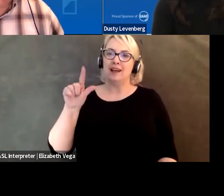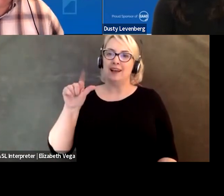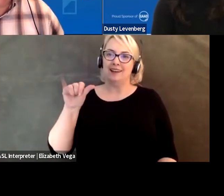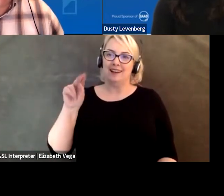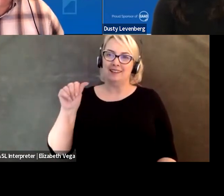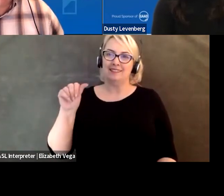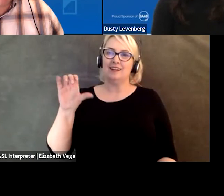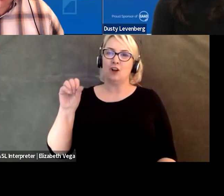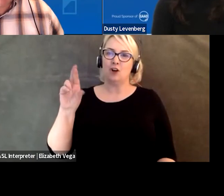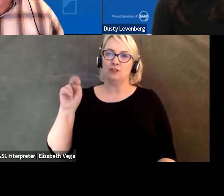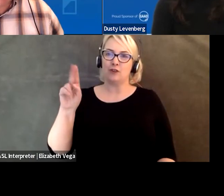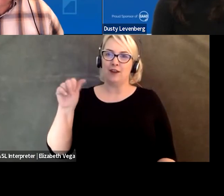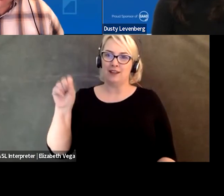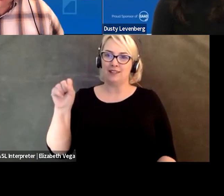Great fan of yours, Meryl. Great job.